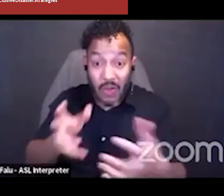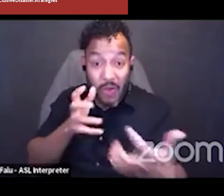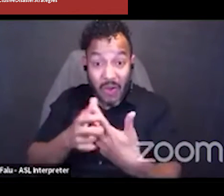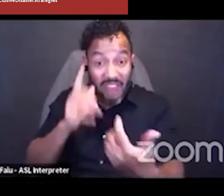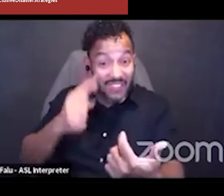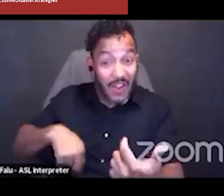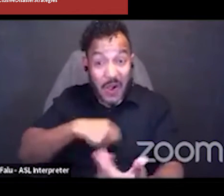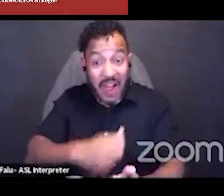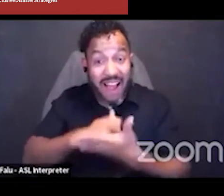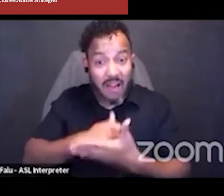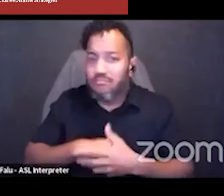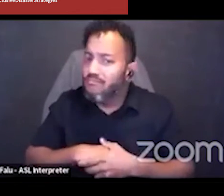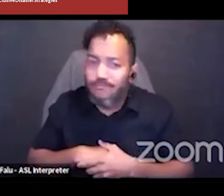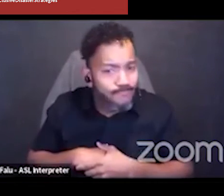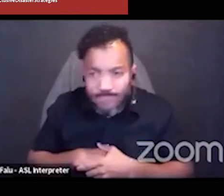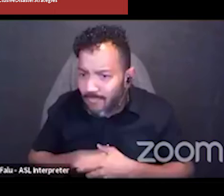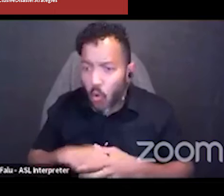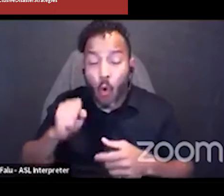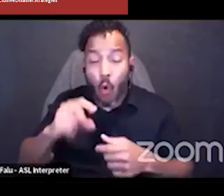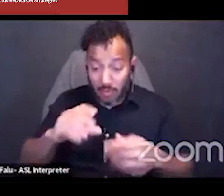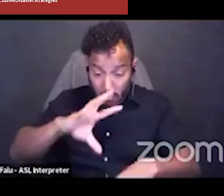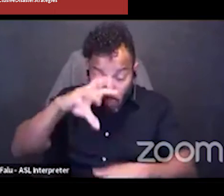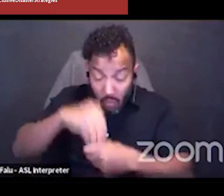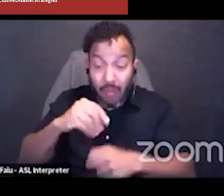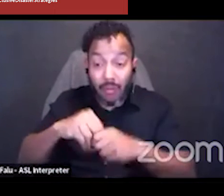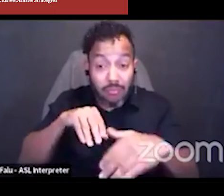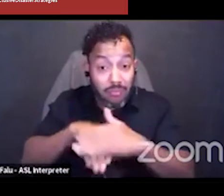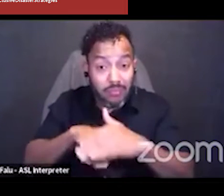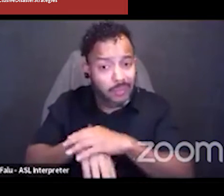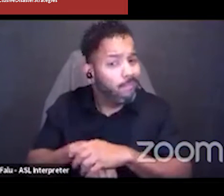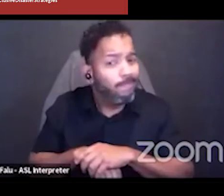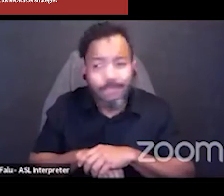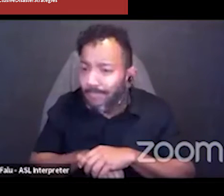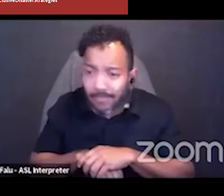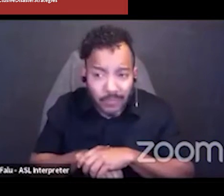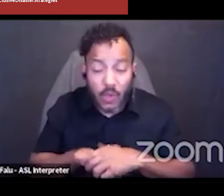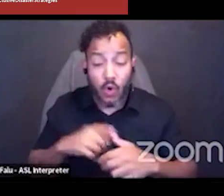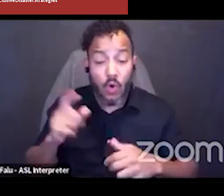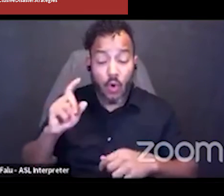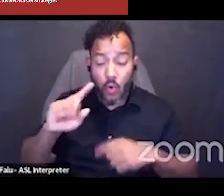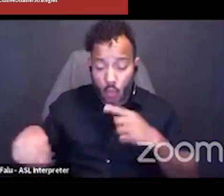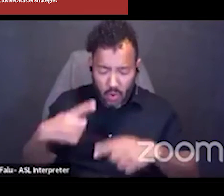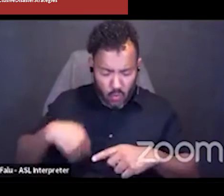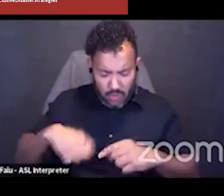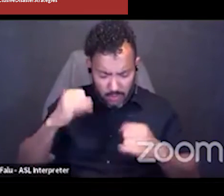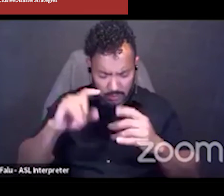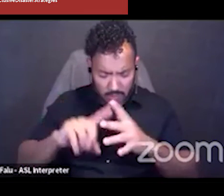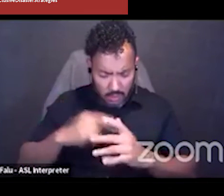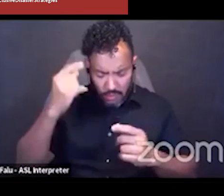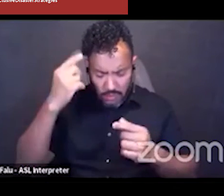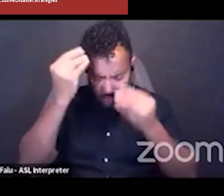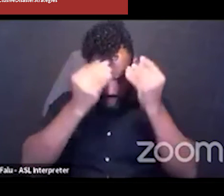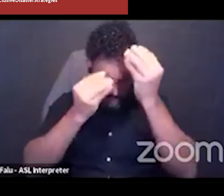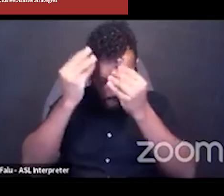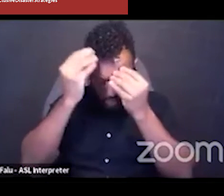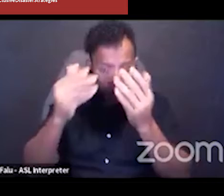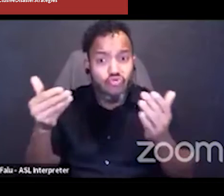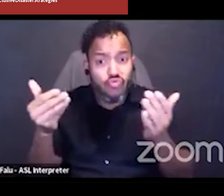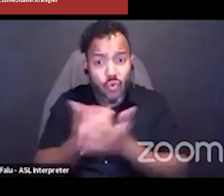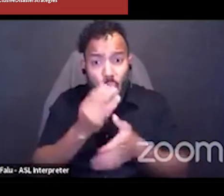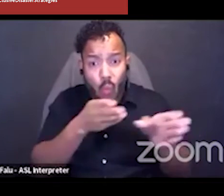and inclusive manners, when we are recreating our systems and starting anew, creating meaningful